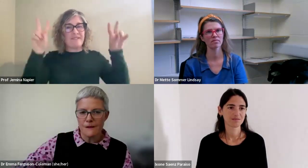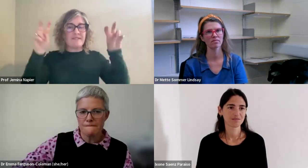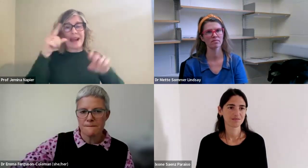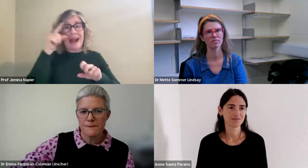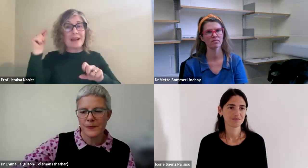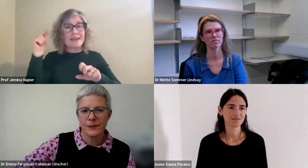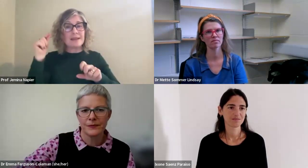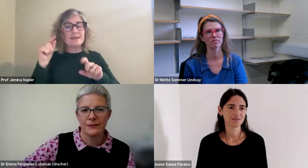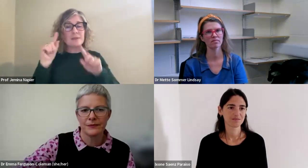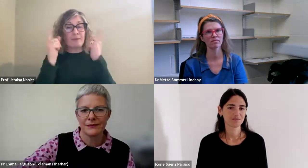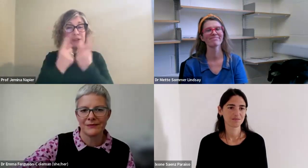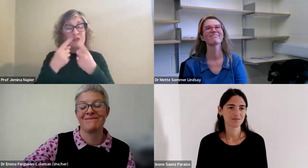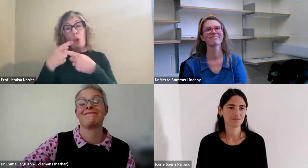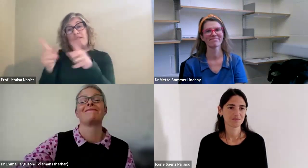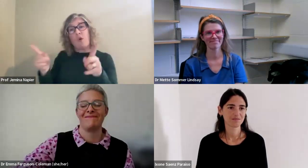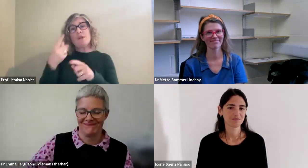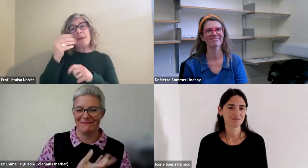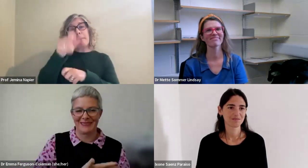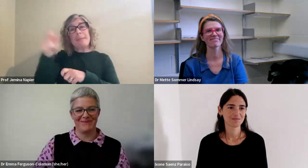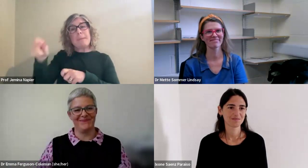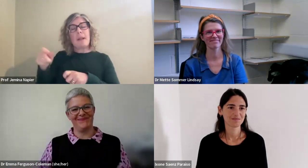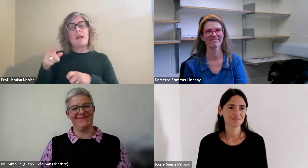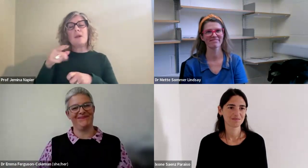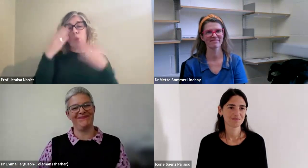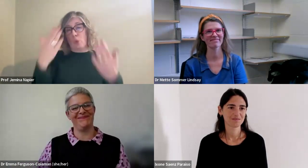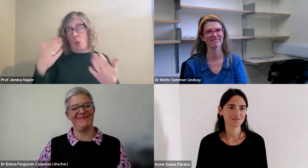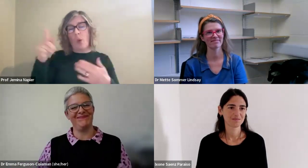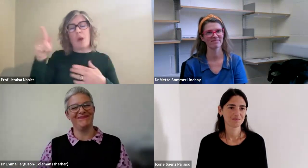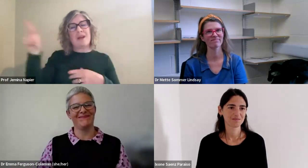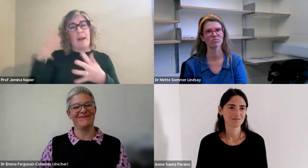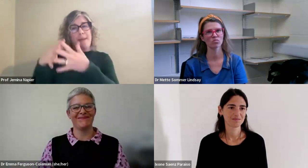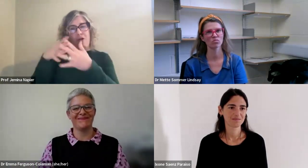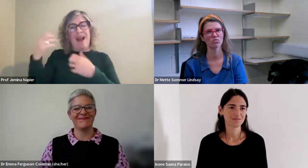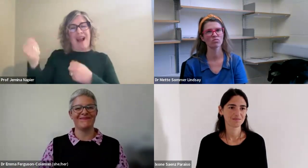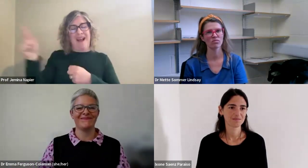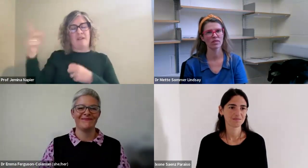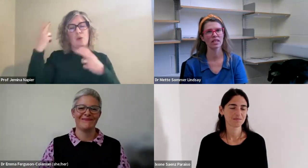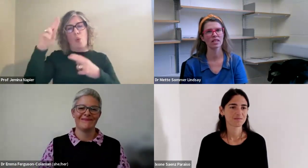in Britain we should have a Gallaudet style University- and for people that don't know,